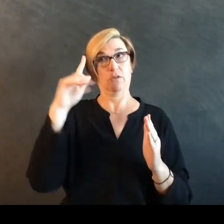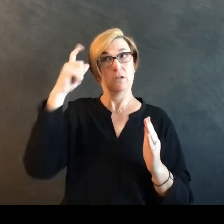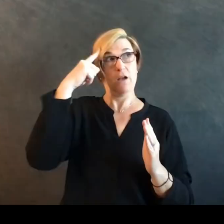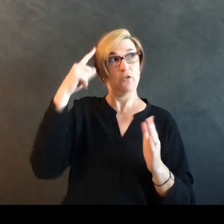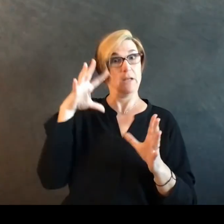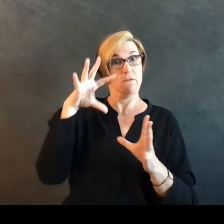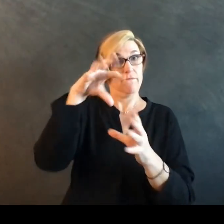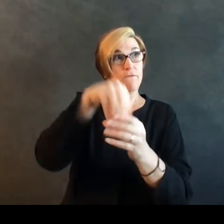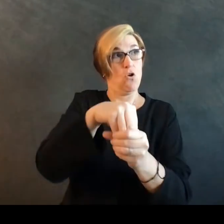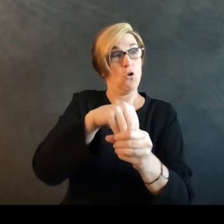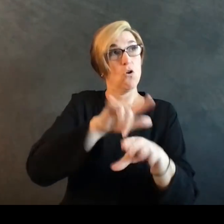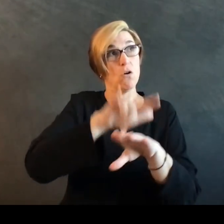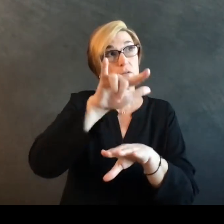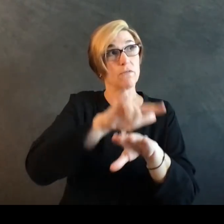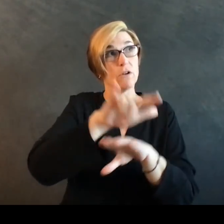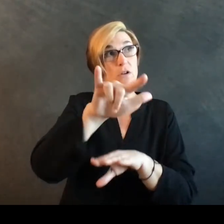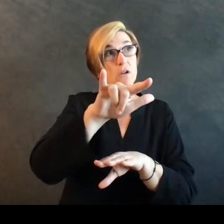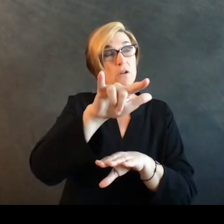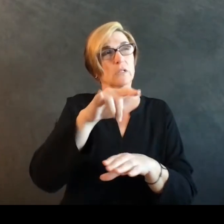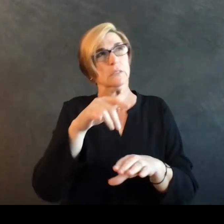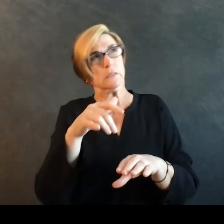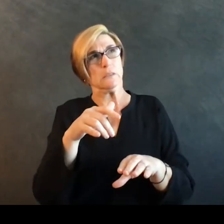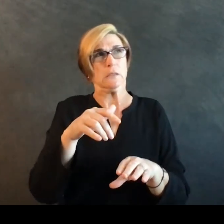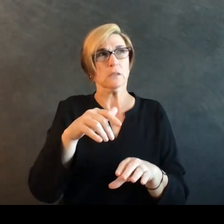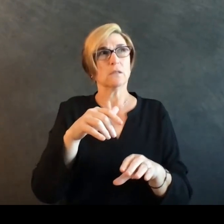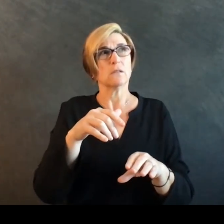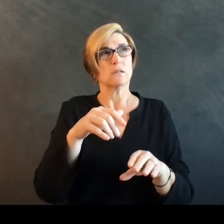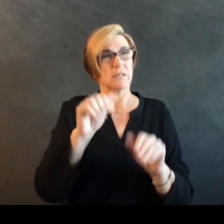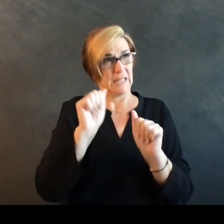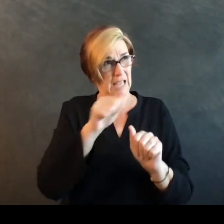for the federal government to provide behavioral supports specifically what's